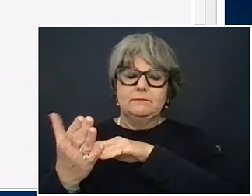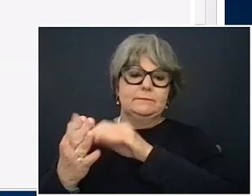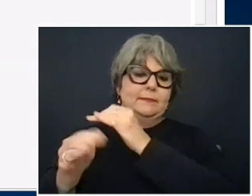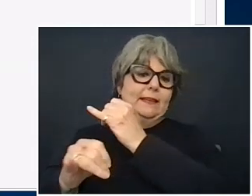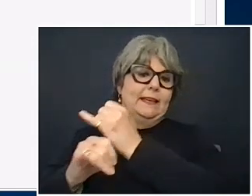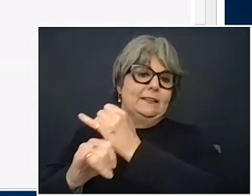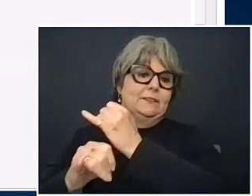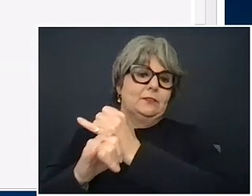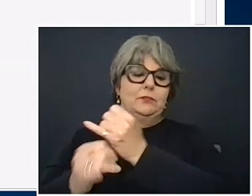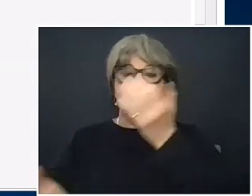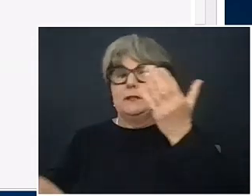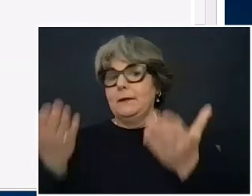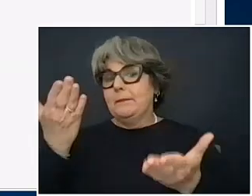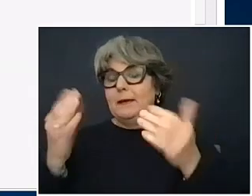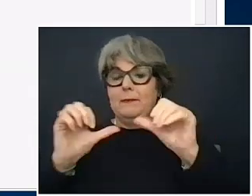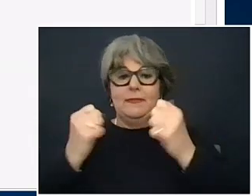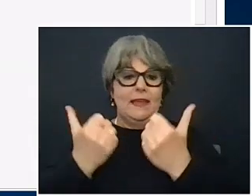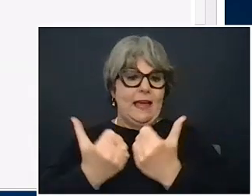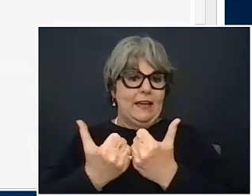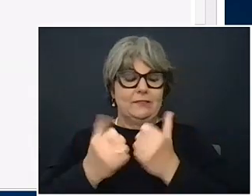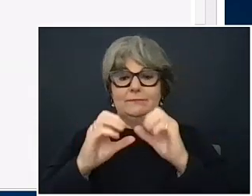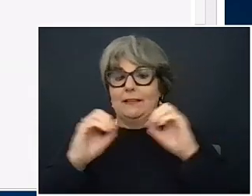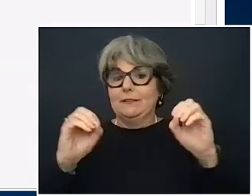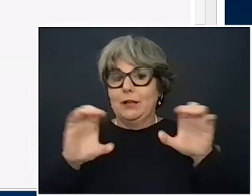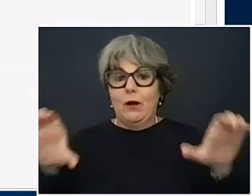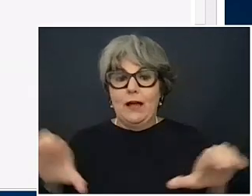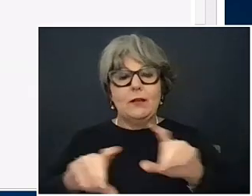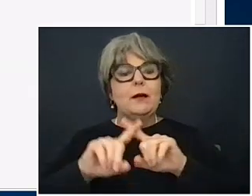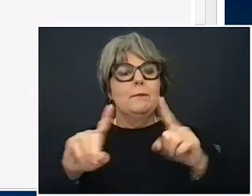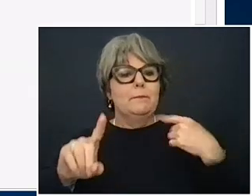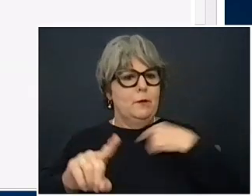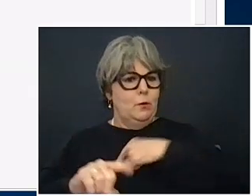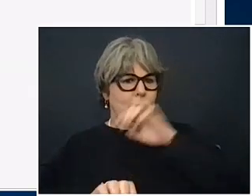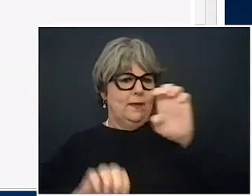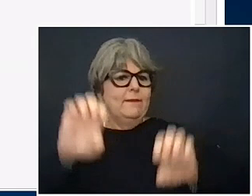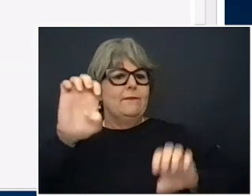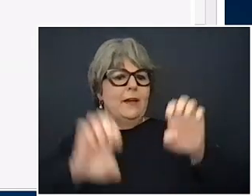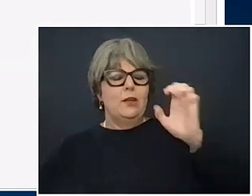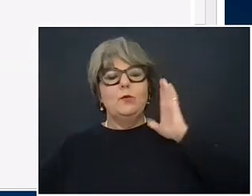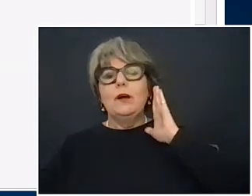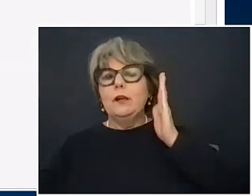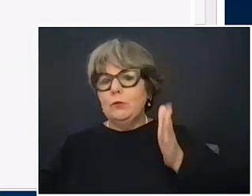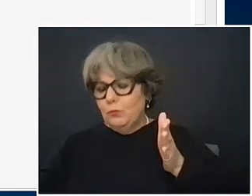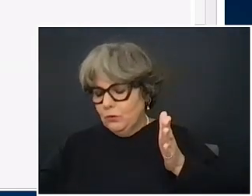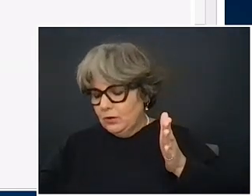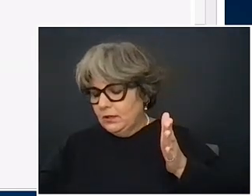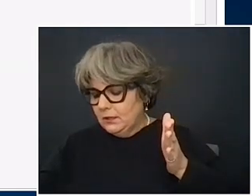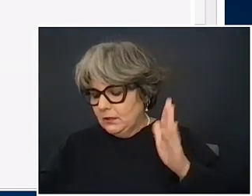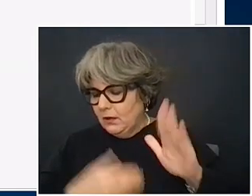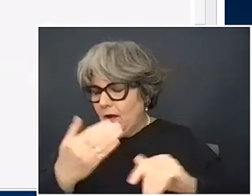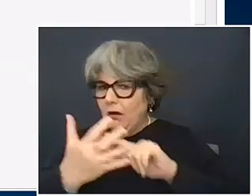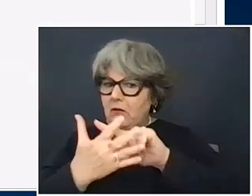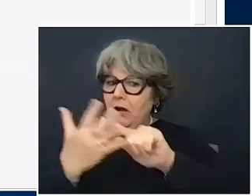the agency had taken no action against. But we evaluate- we would evaluate all those things. Same thing with, you know,